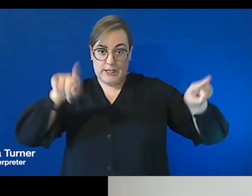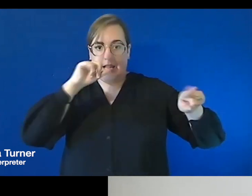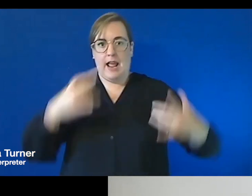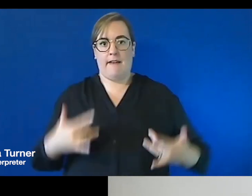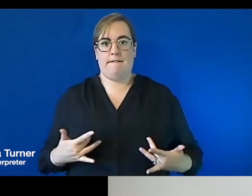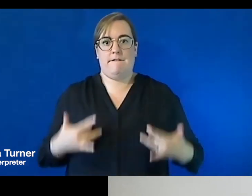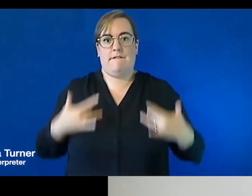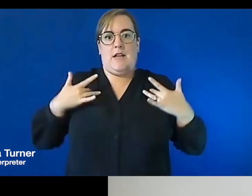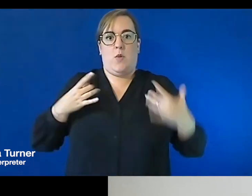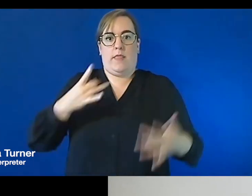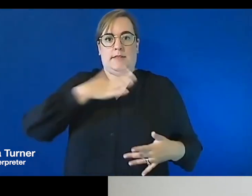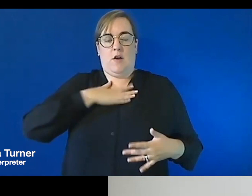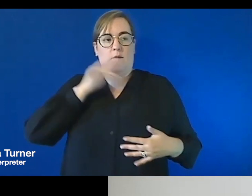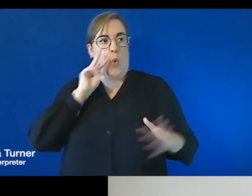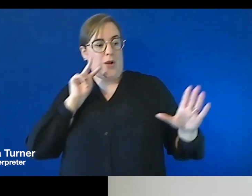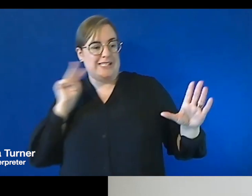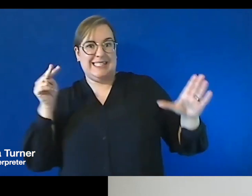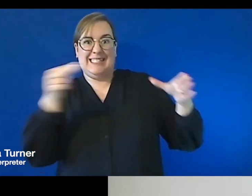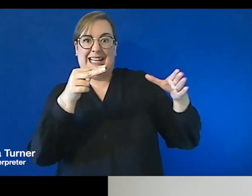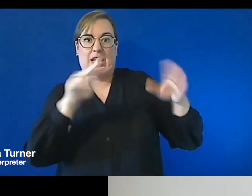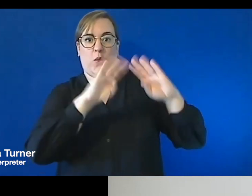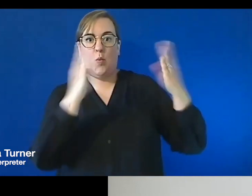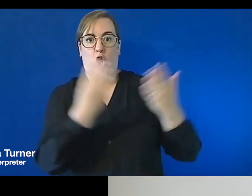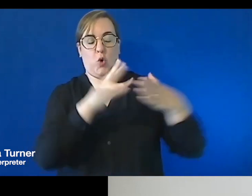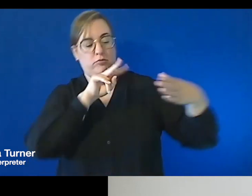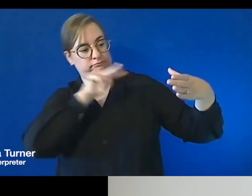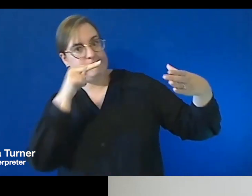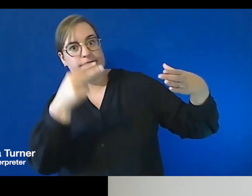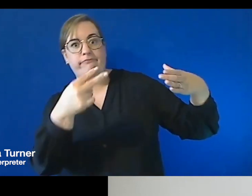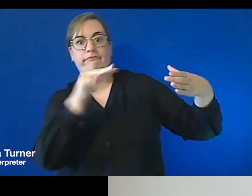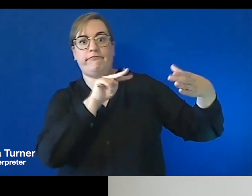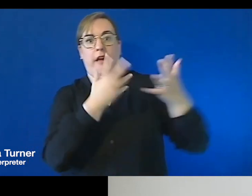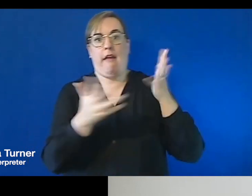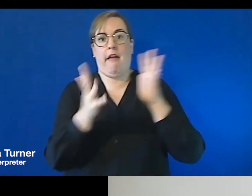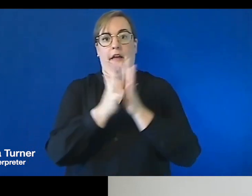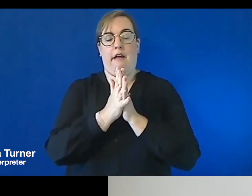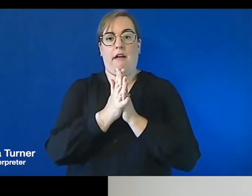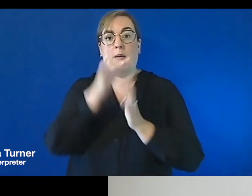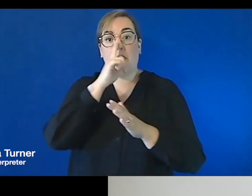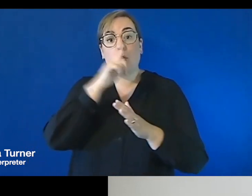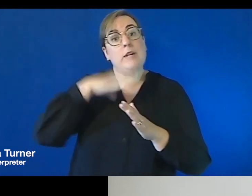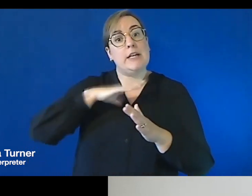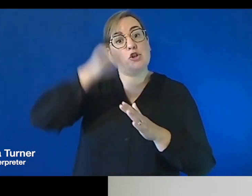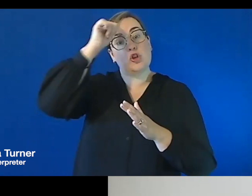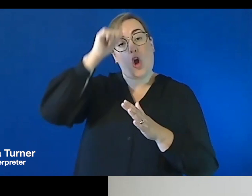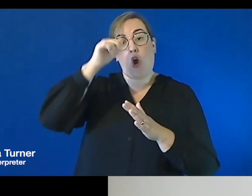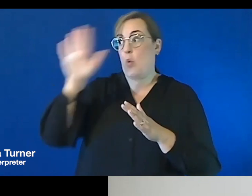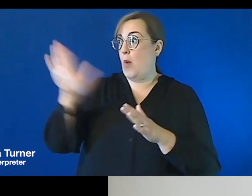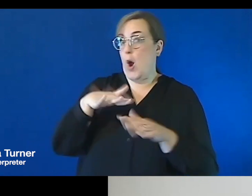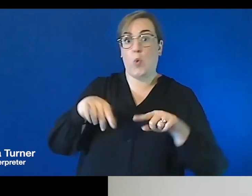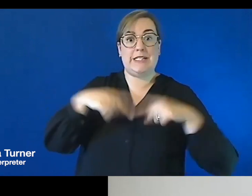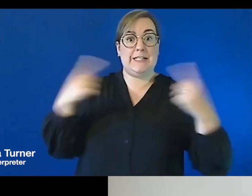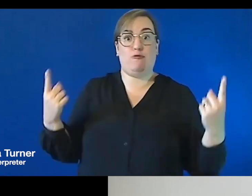world. We need to help people to understand these differences and that's why we're not able to learn